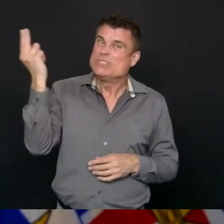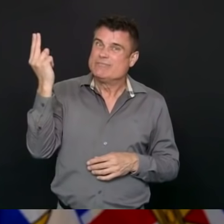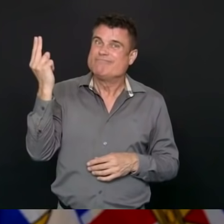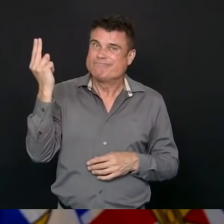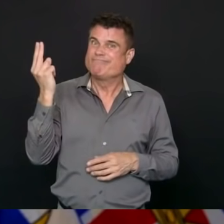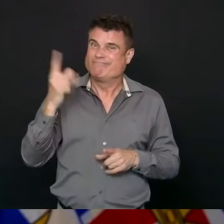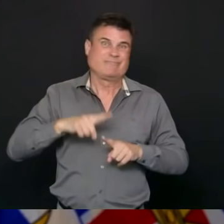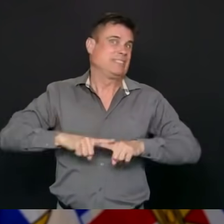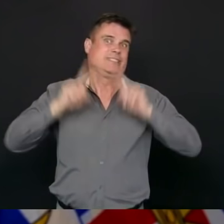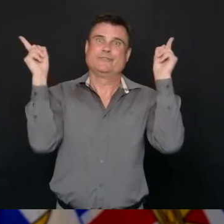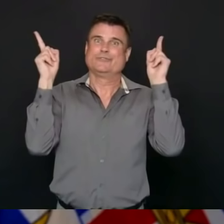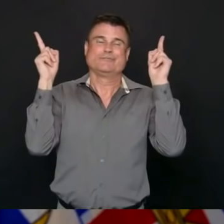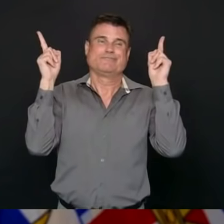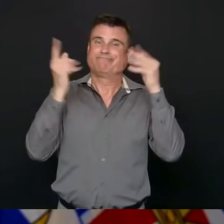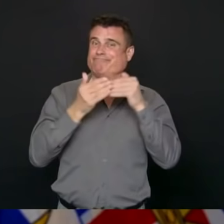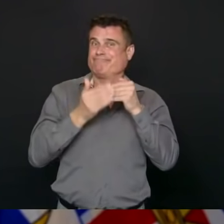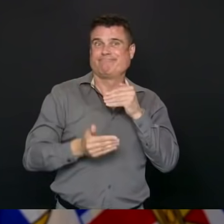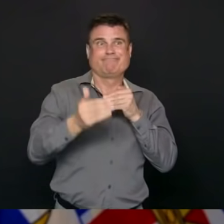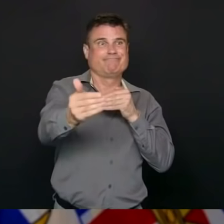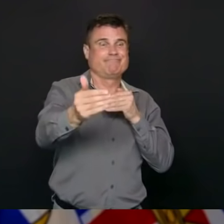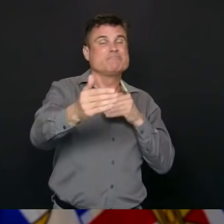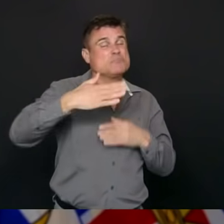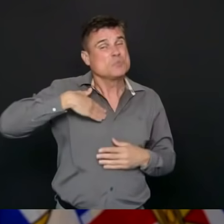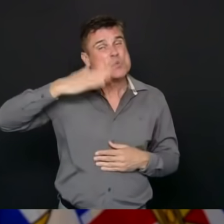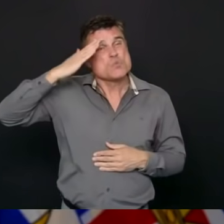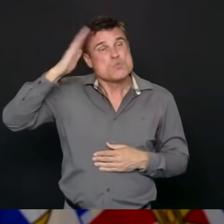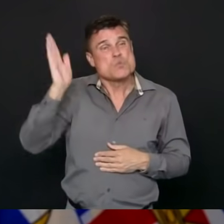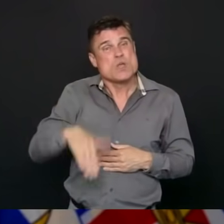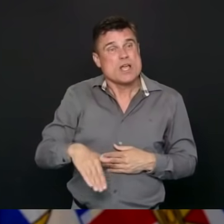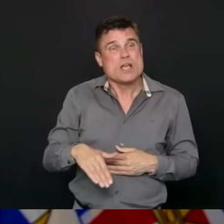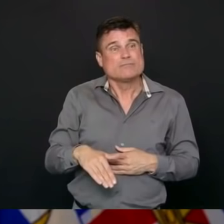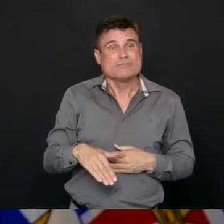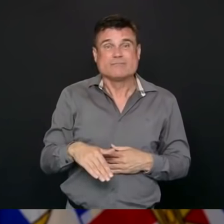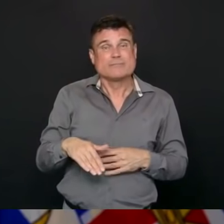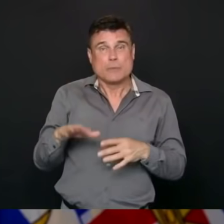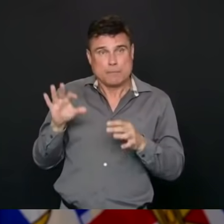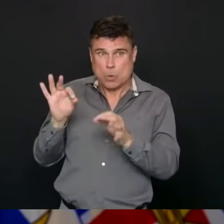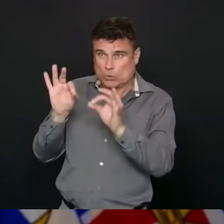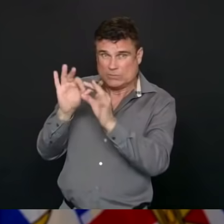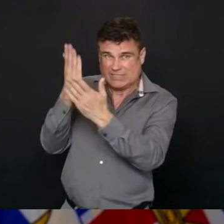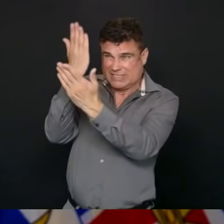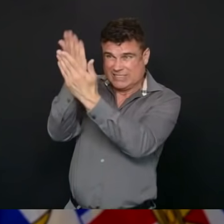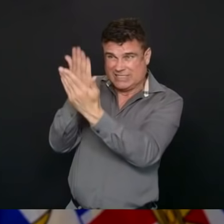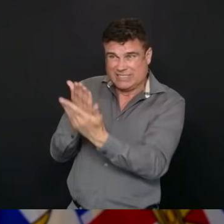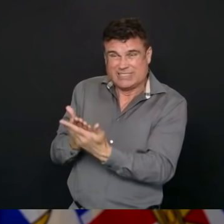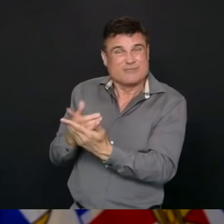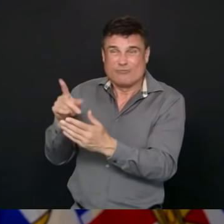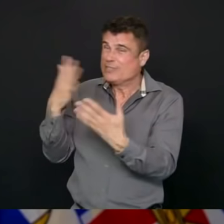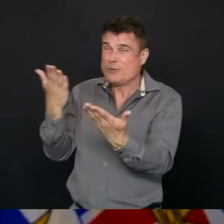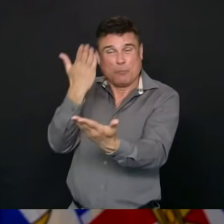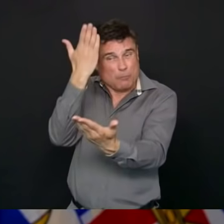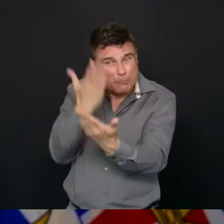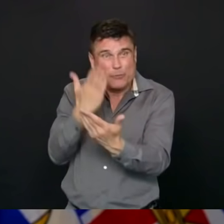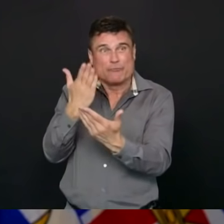going through it together and these are some of the events we note transmission can take off and then